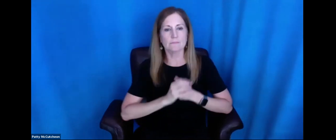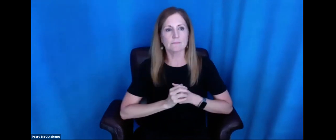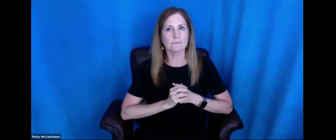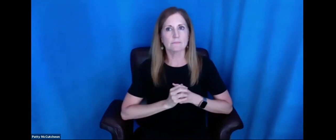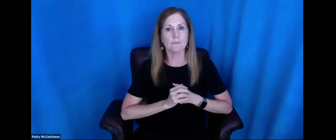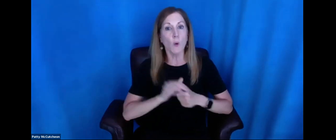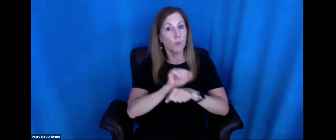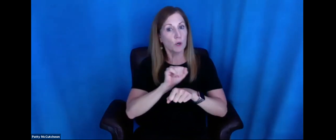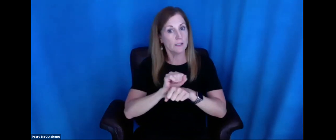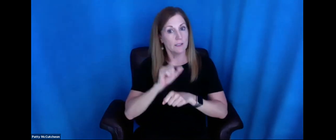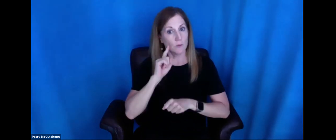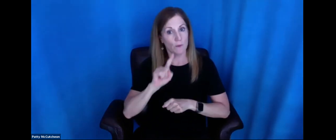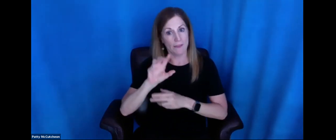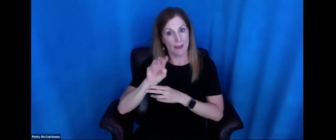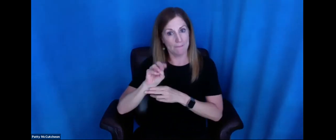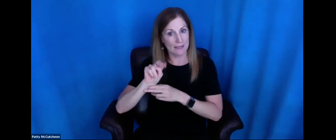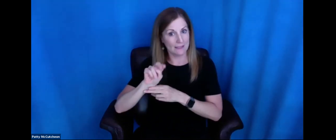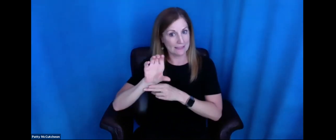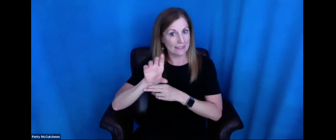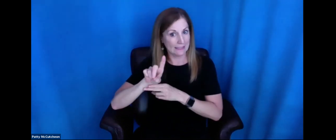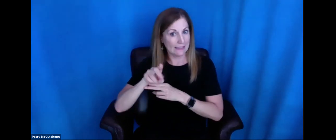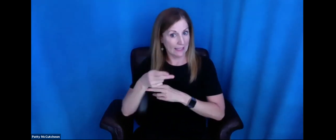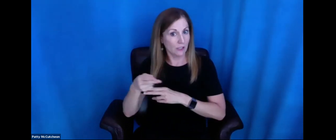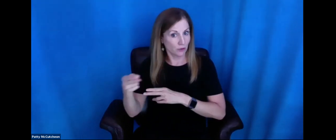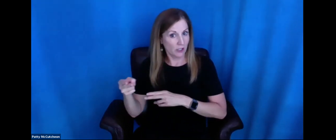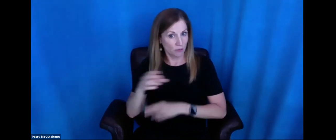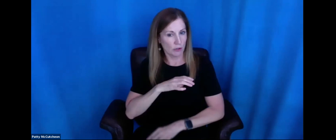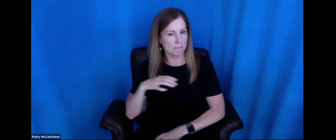commission on deaf, deafblind, and hard of hearing, we